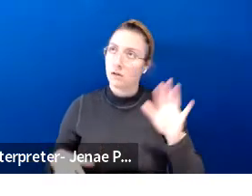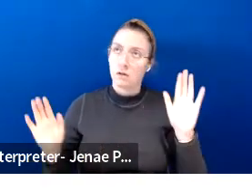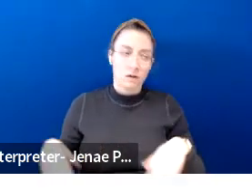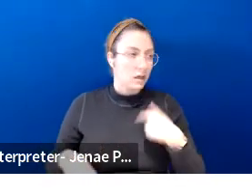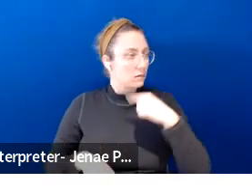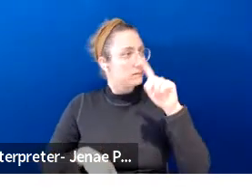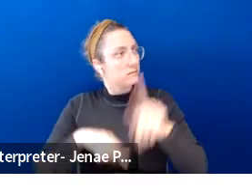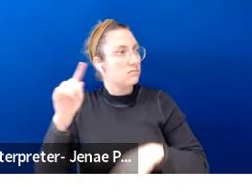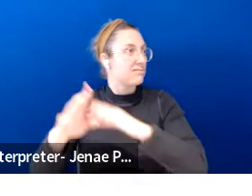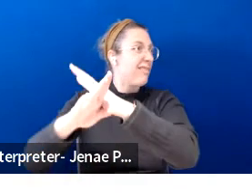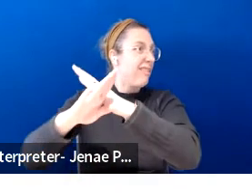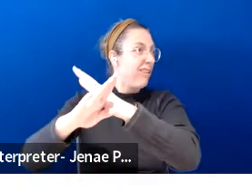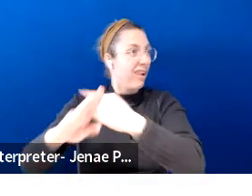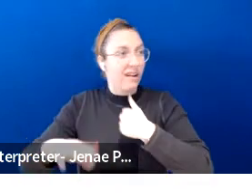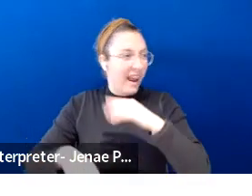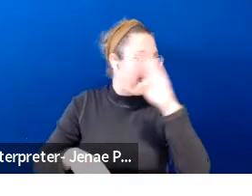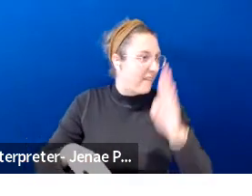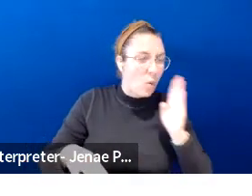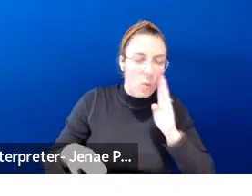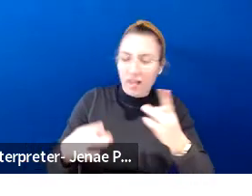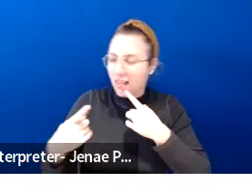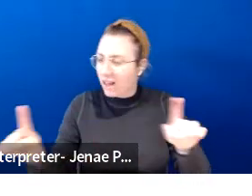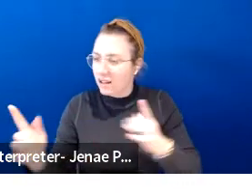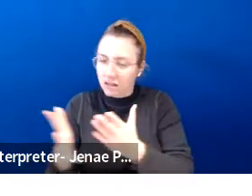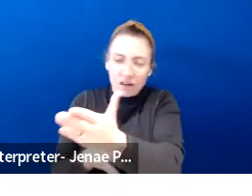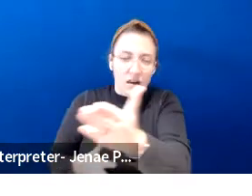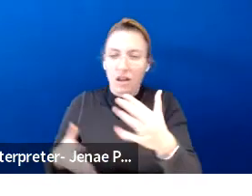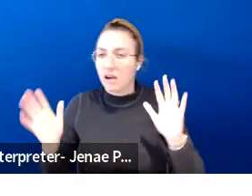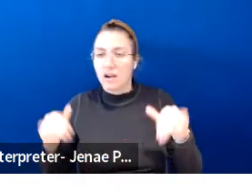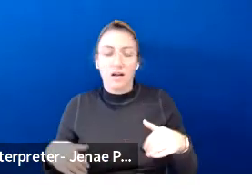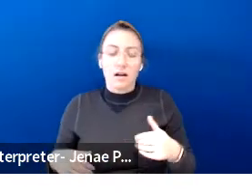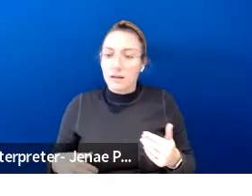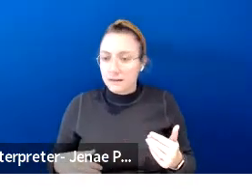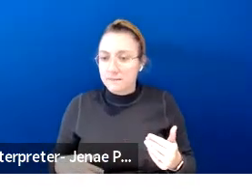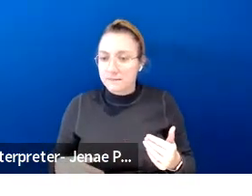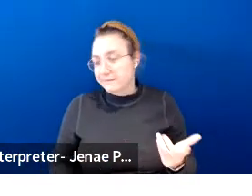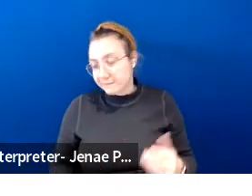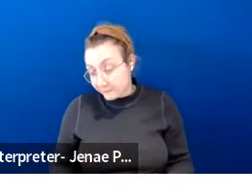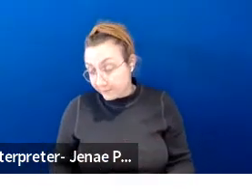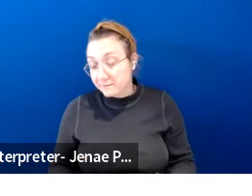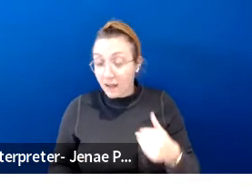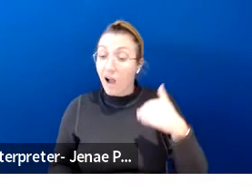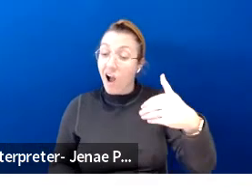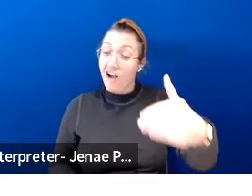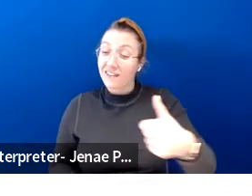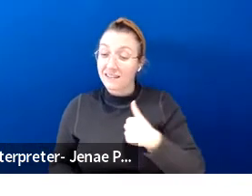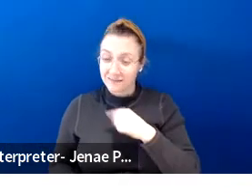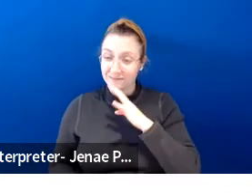I never I'm never going to do it. I often talk about with my students when they sit down